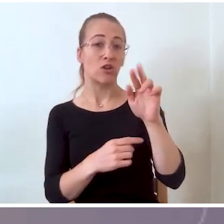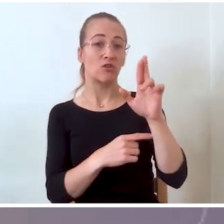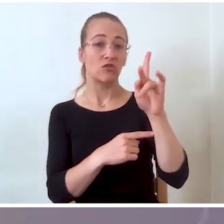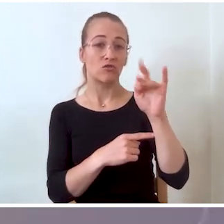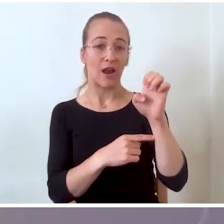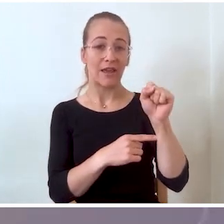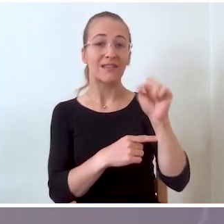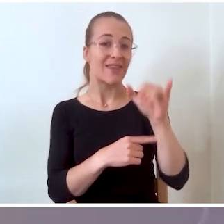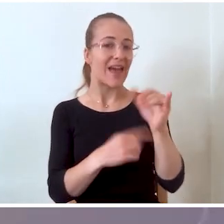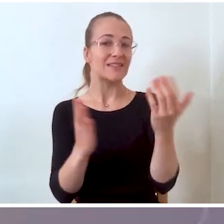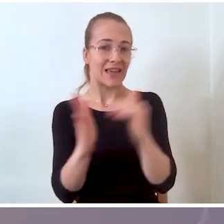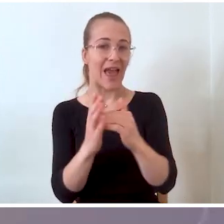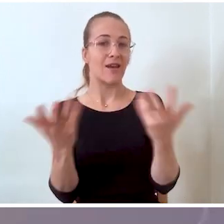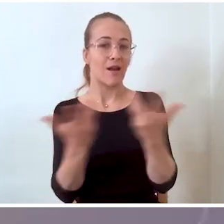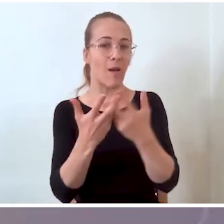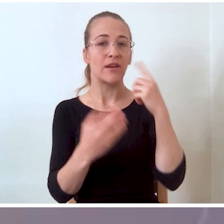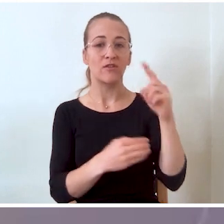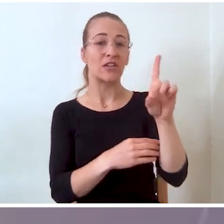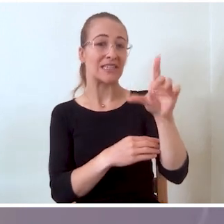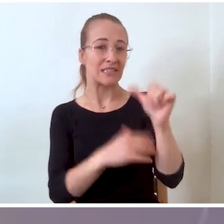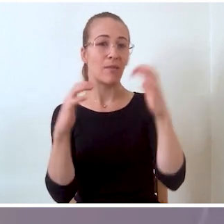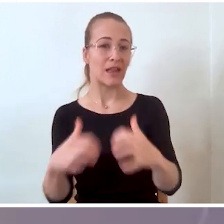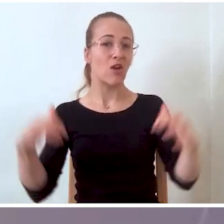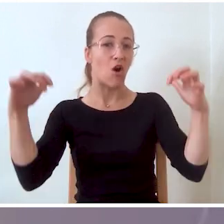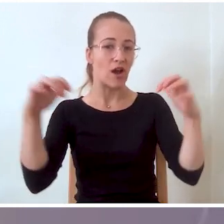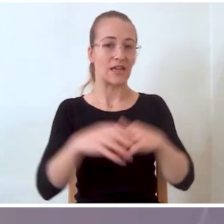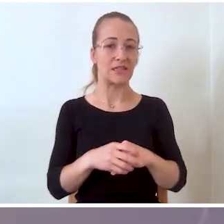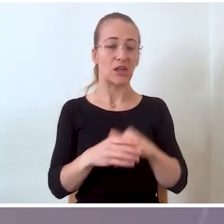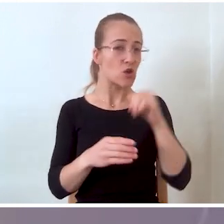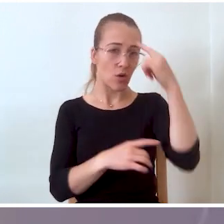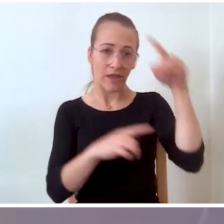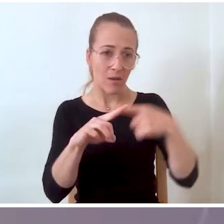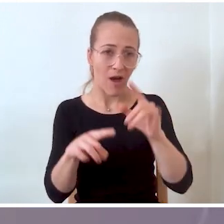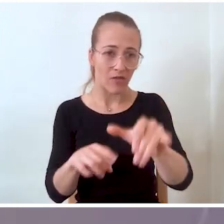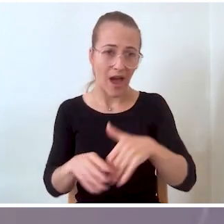that's an accommodation for a disability audience. You don't think about it.